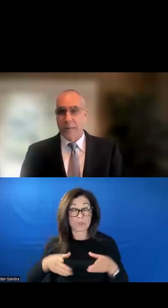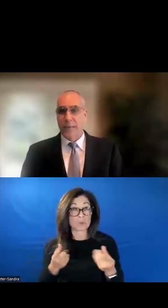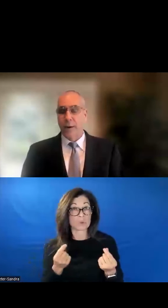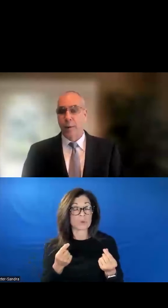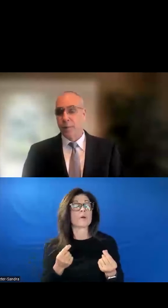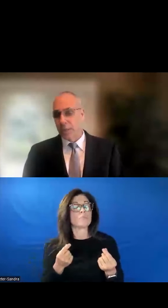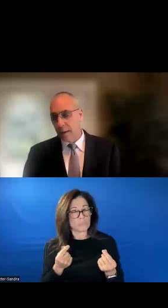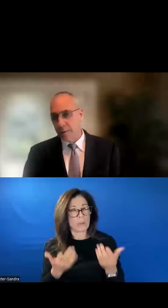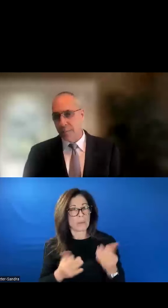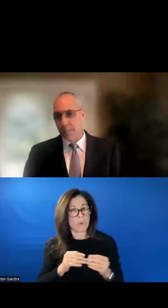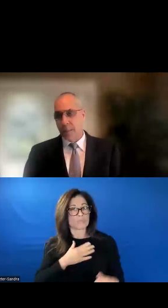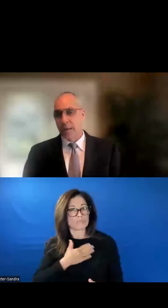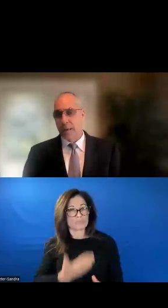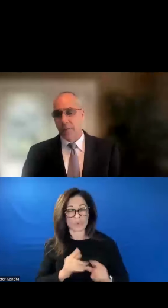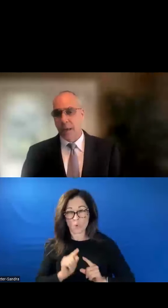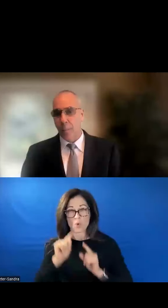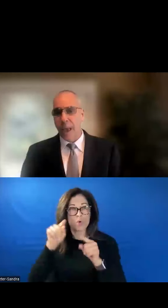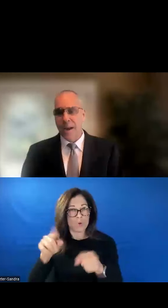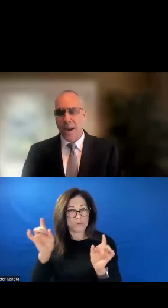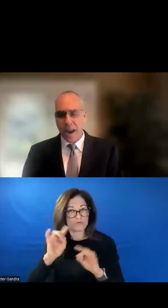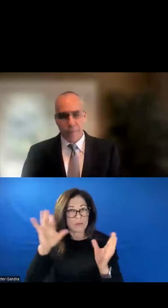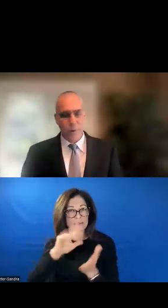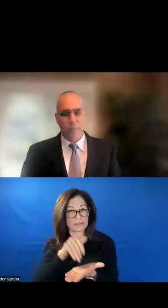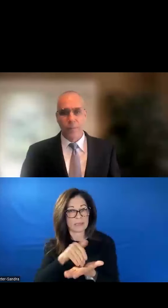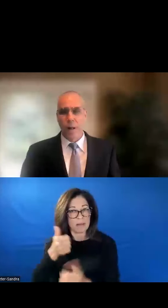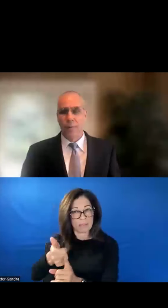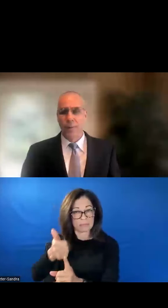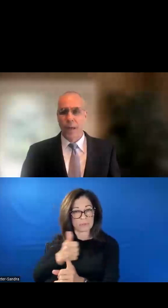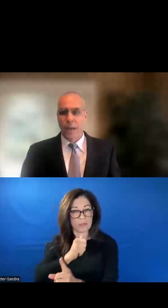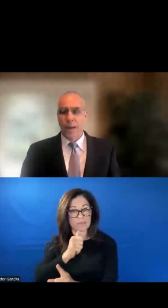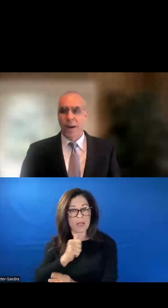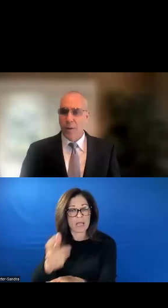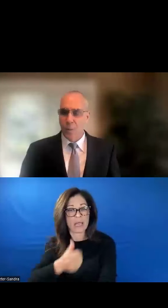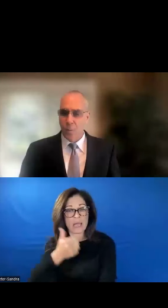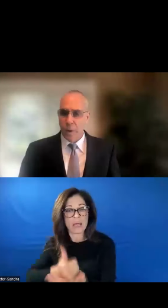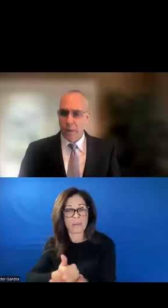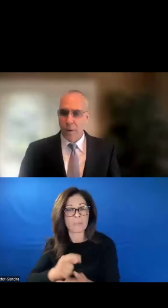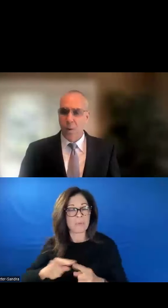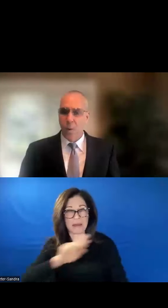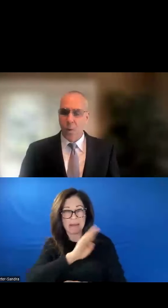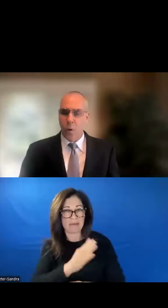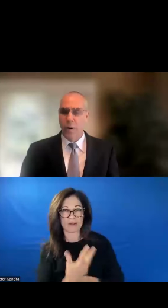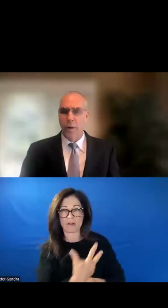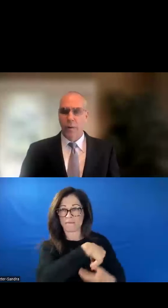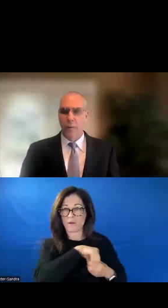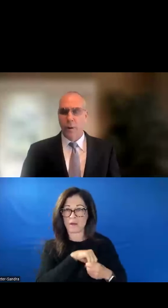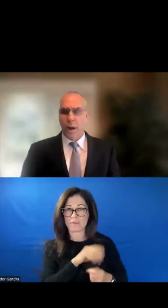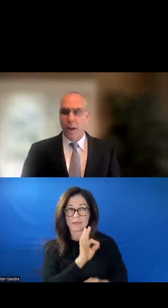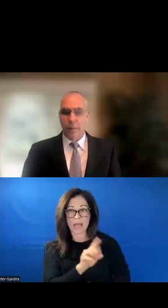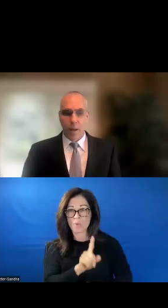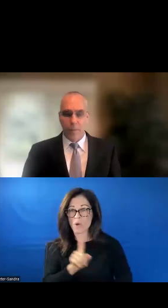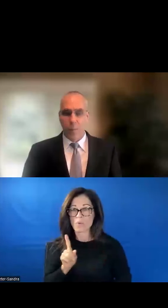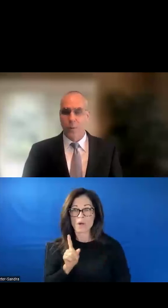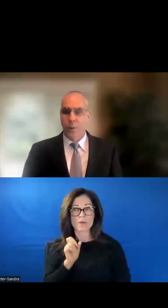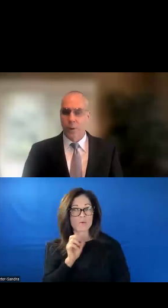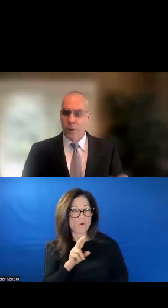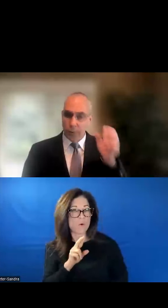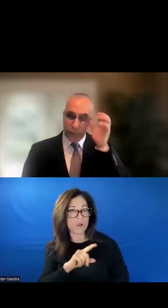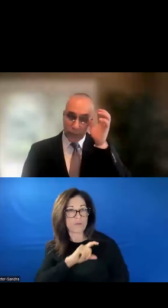CRISIS CENTER THEMSELVES TO GET THE HELP. AND NEVER INVOLVE 911 OR LAW ENFORCEMENT SERVICES.